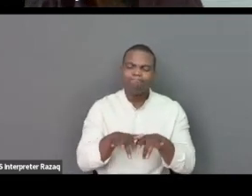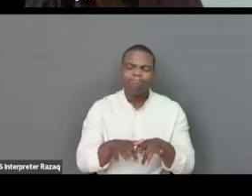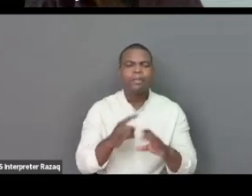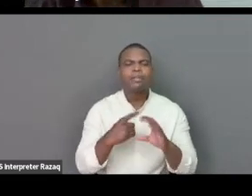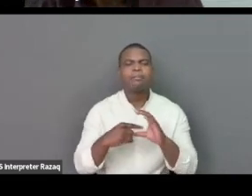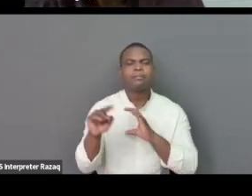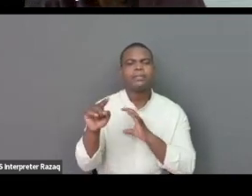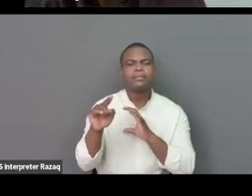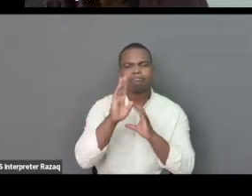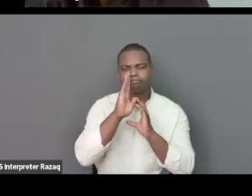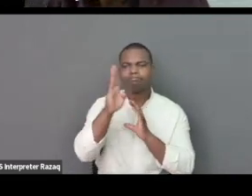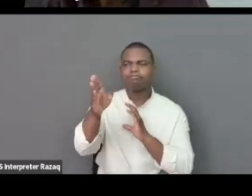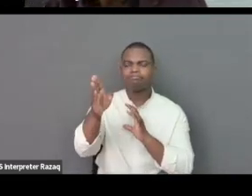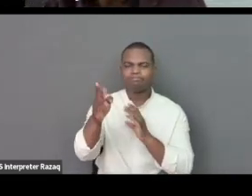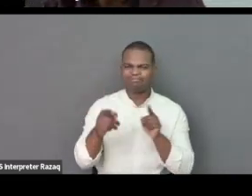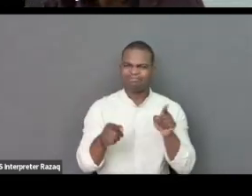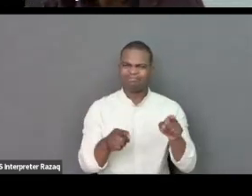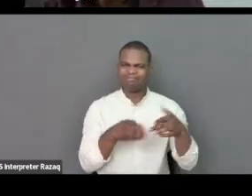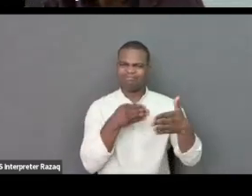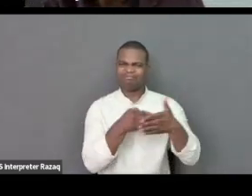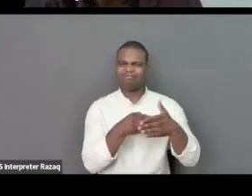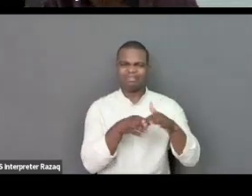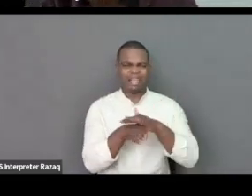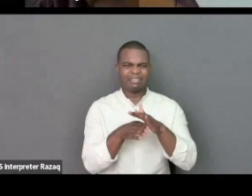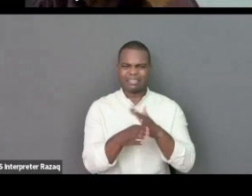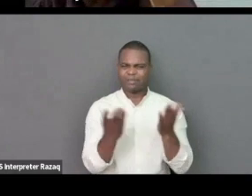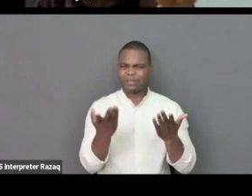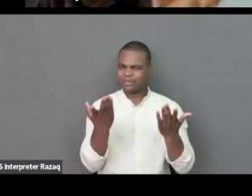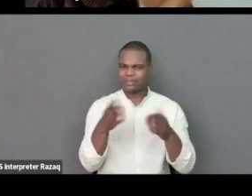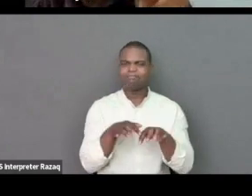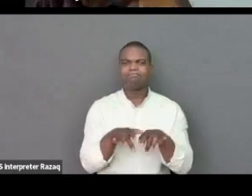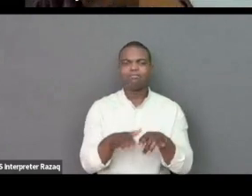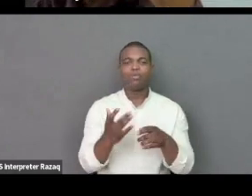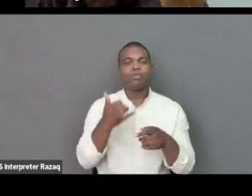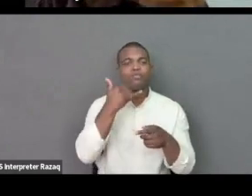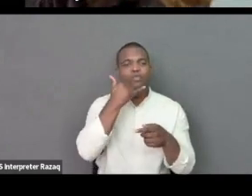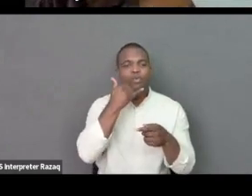that they can maybe even present themselves in person, if that's